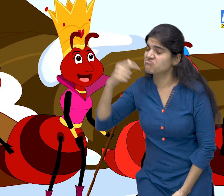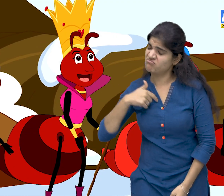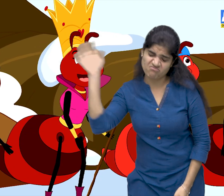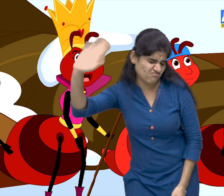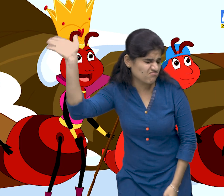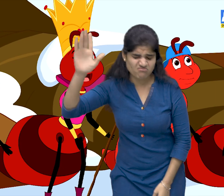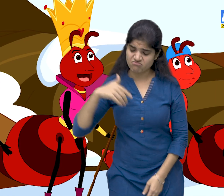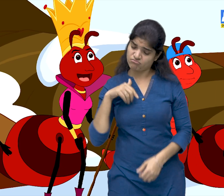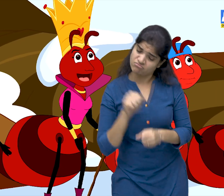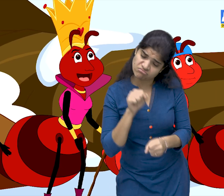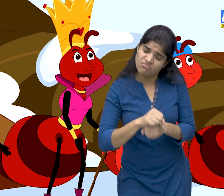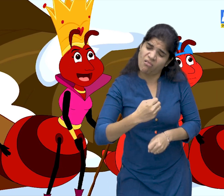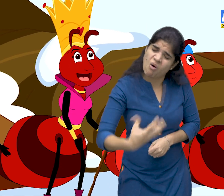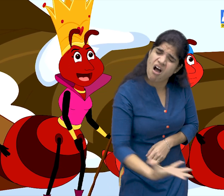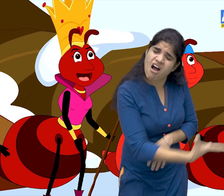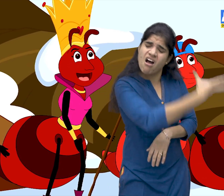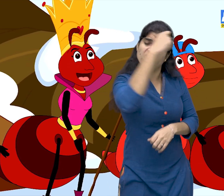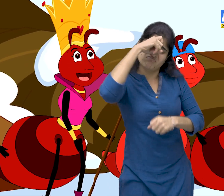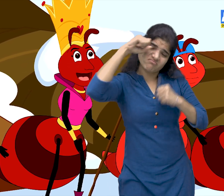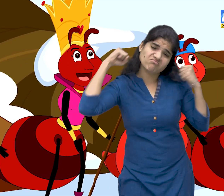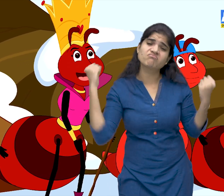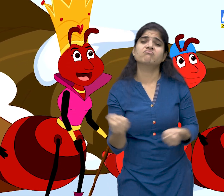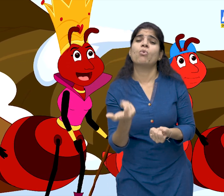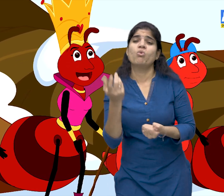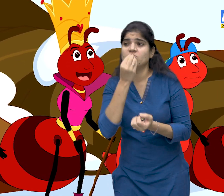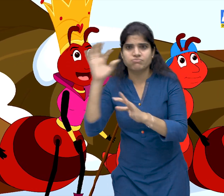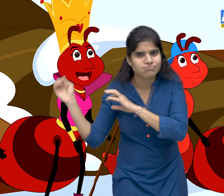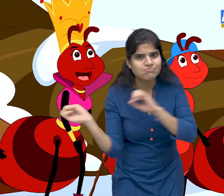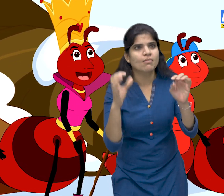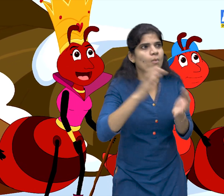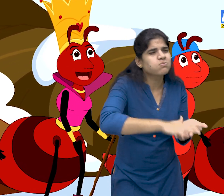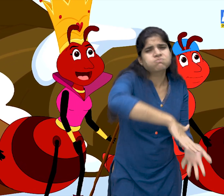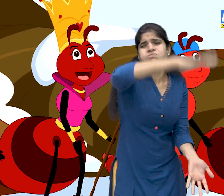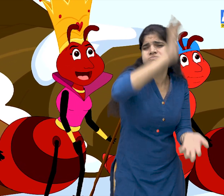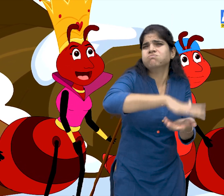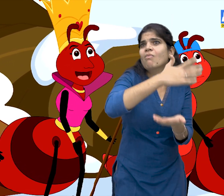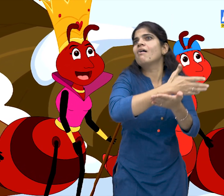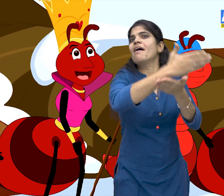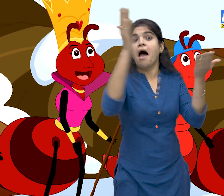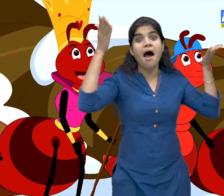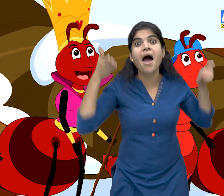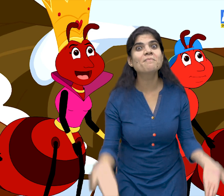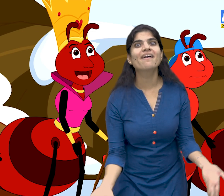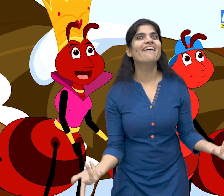Then I told you, ''No! we will do work hard all day.'' ''As we wanted to collect food for us''.